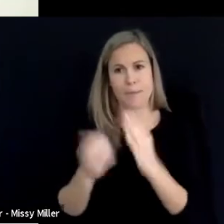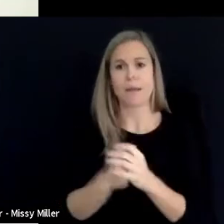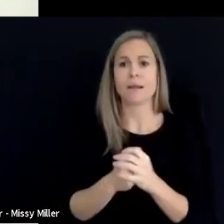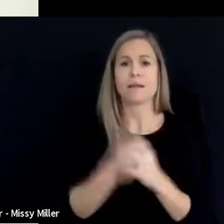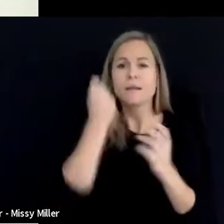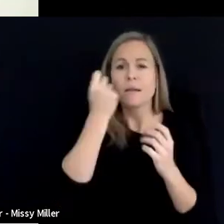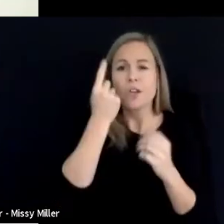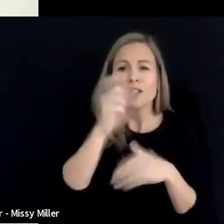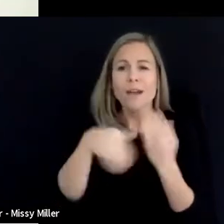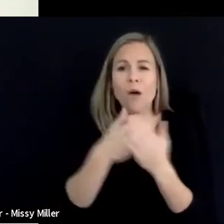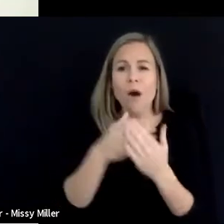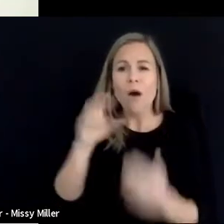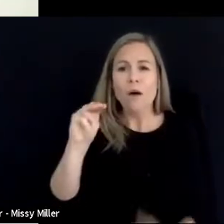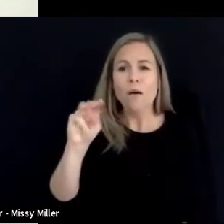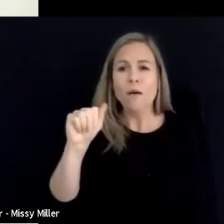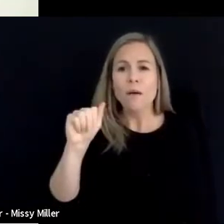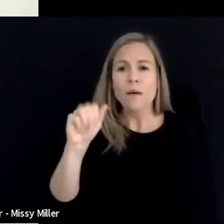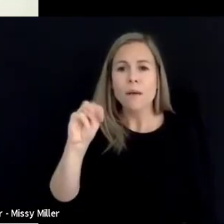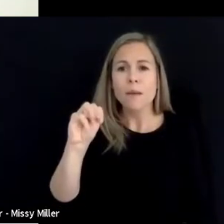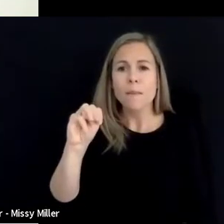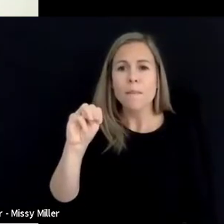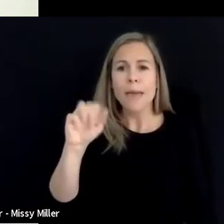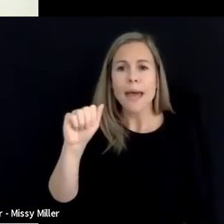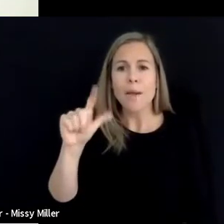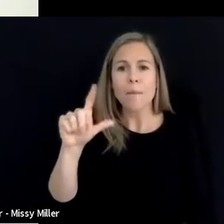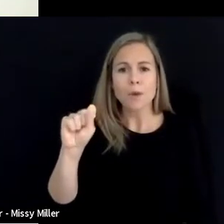and I wanted to show you this brief clip.